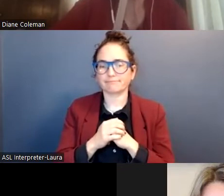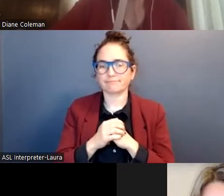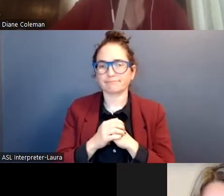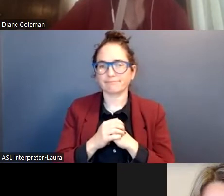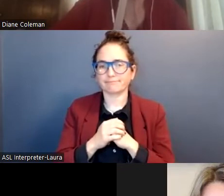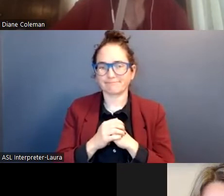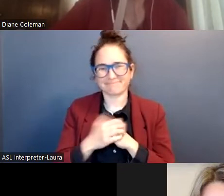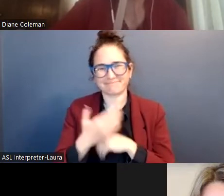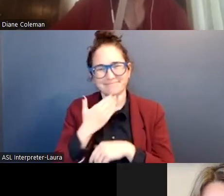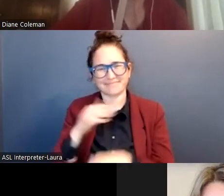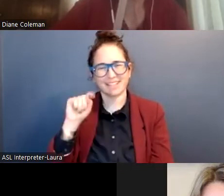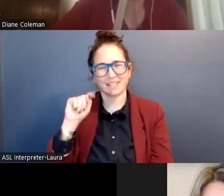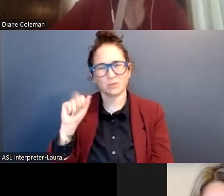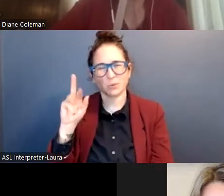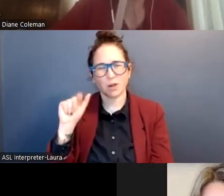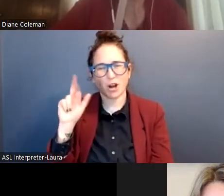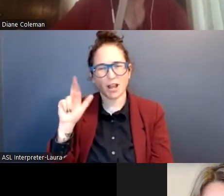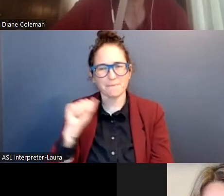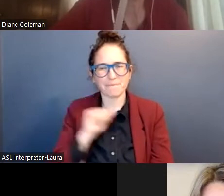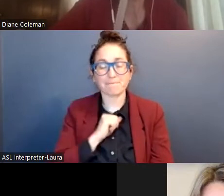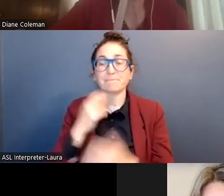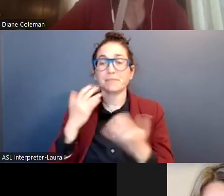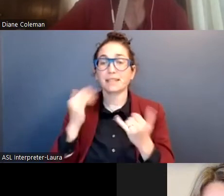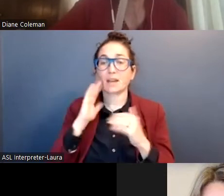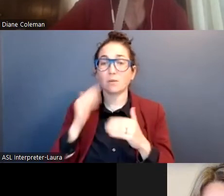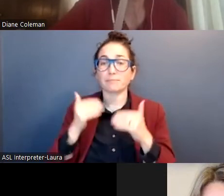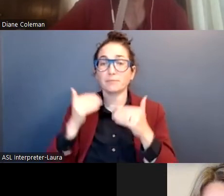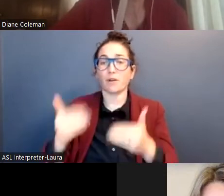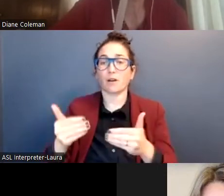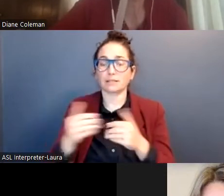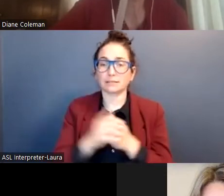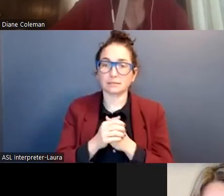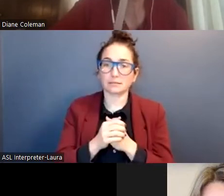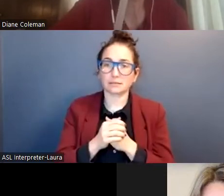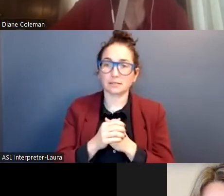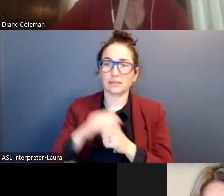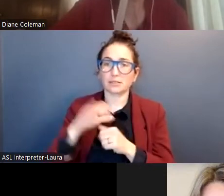Leigh Ann Kingsbury: Thank you to our and we're gonna move on to Julie and then Bill.